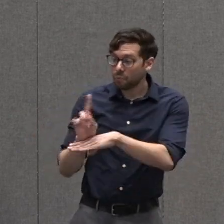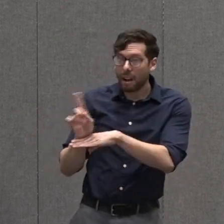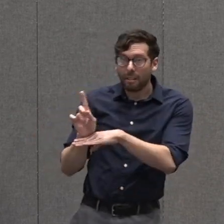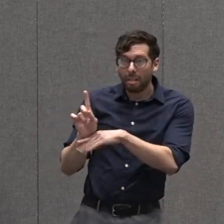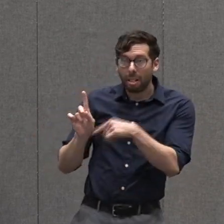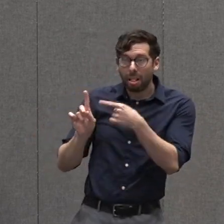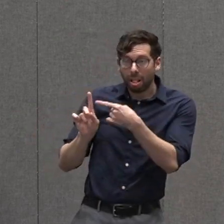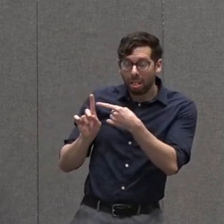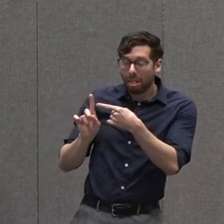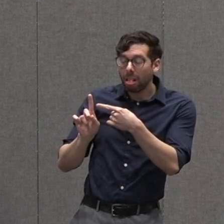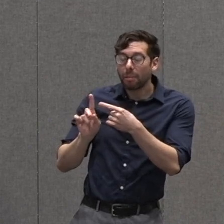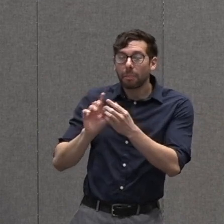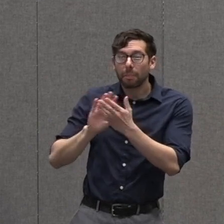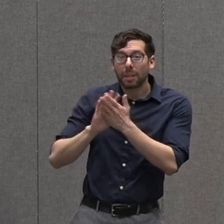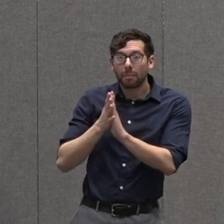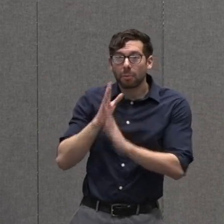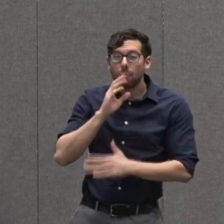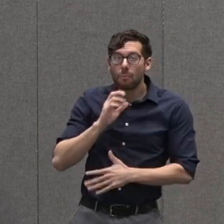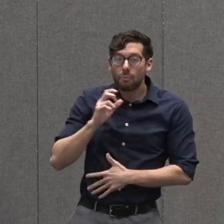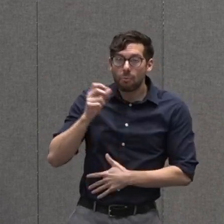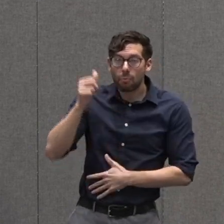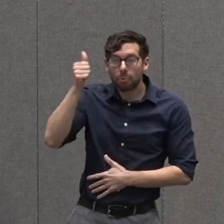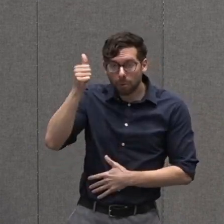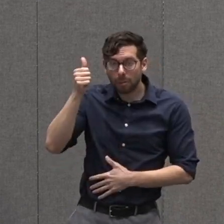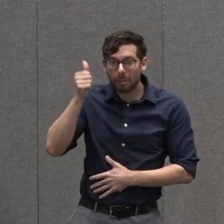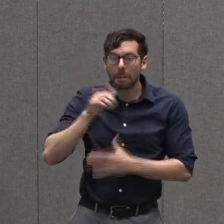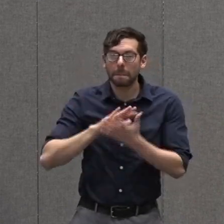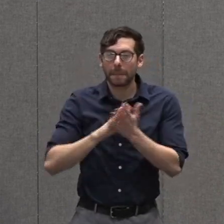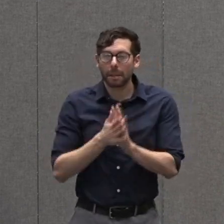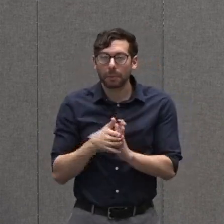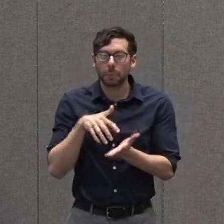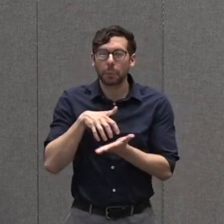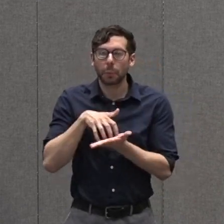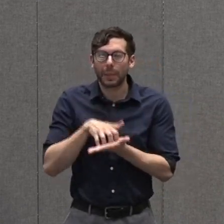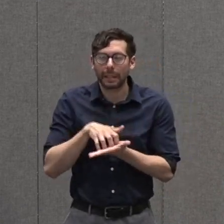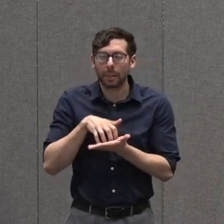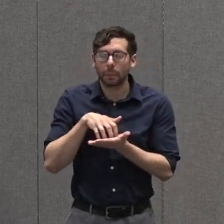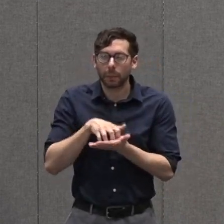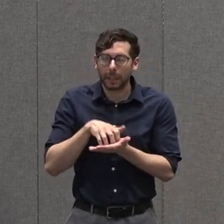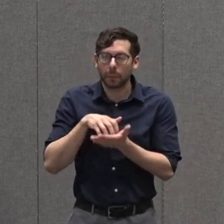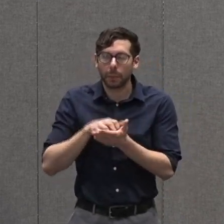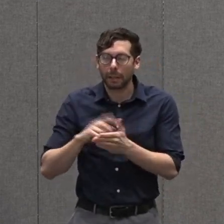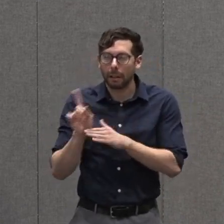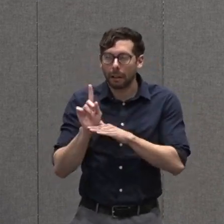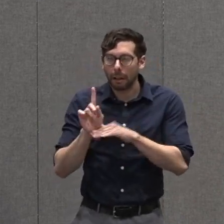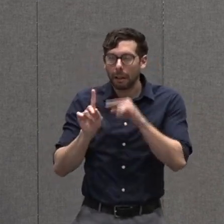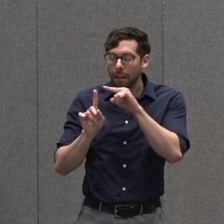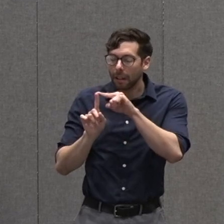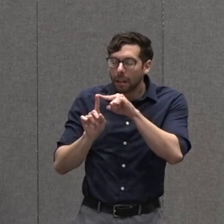it gets brittle and pieces break off. Chips and cracks, segments can come off.